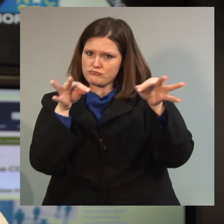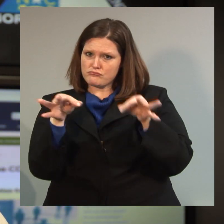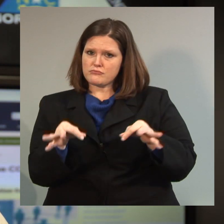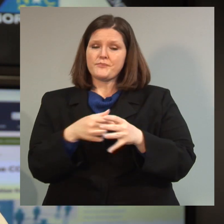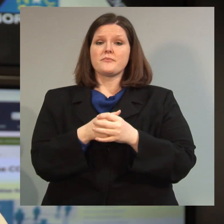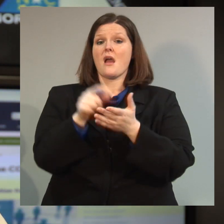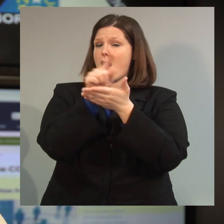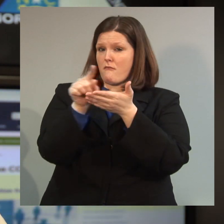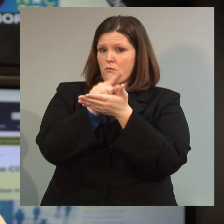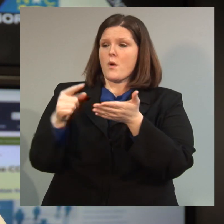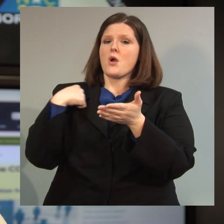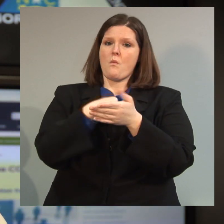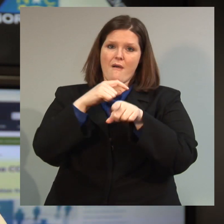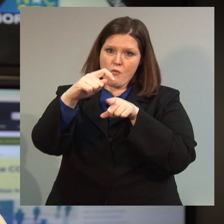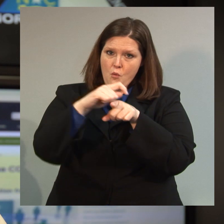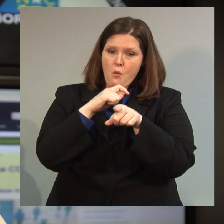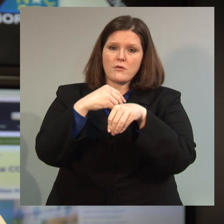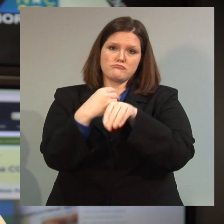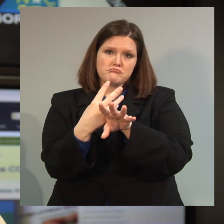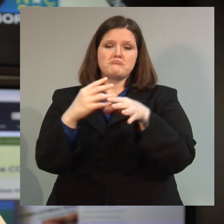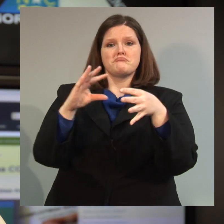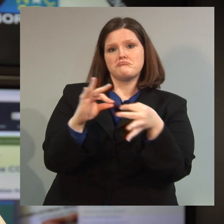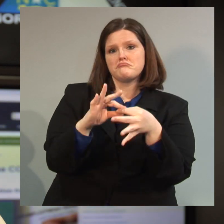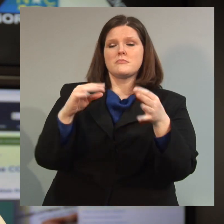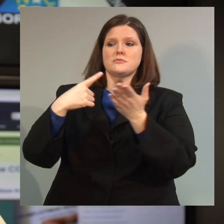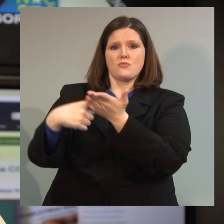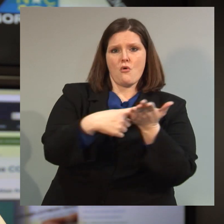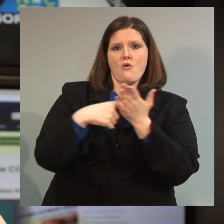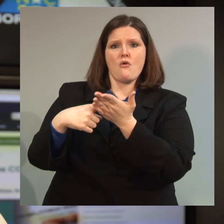consumers and providers answering questions and addressing concerns.